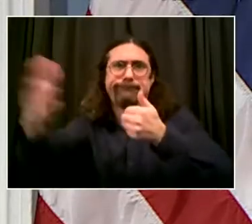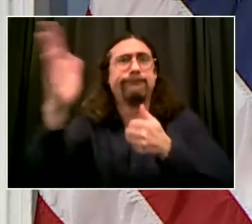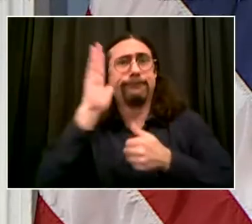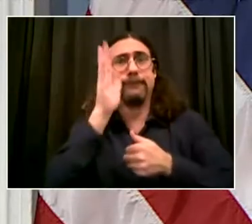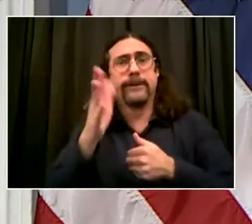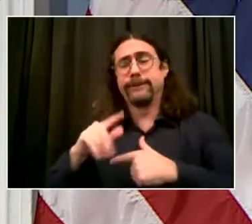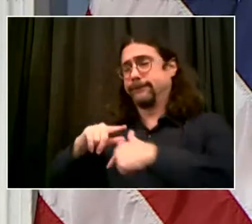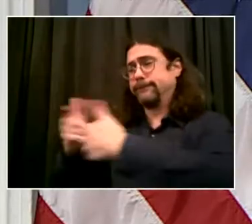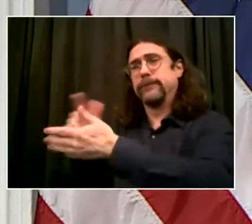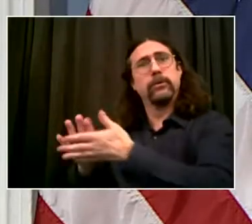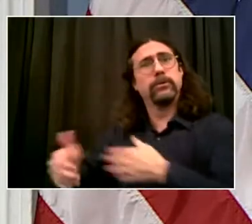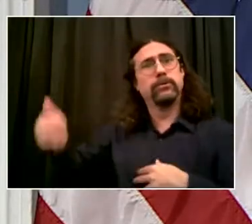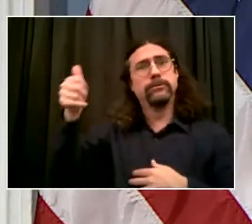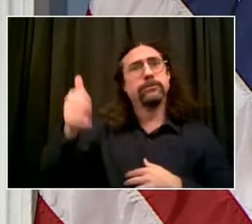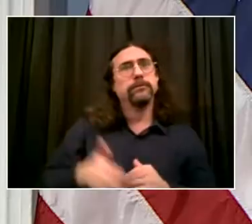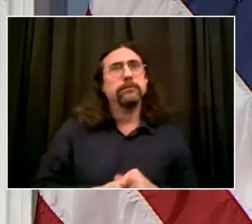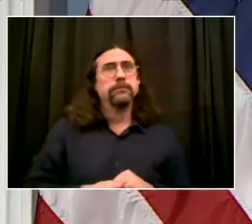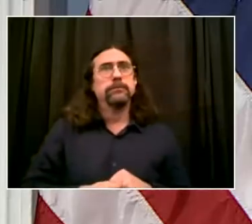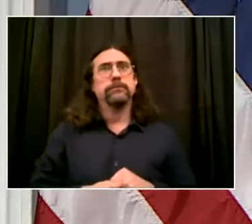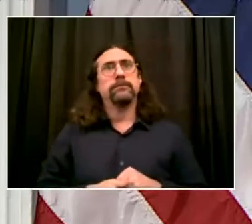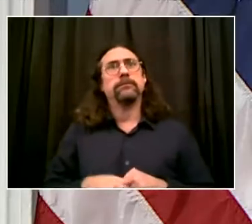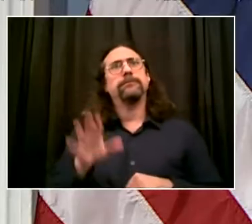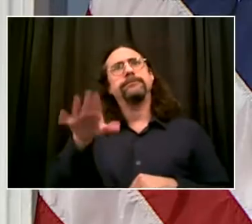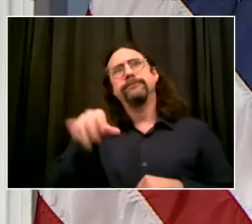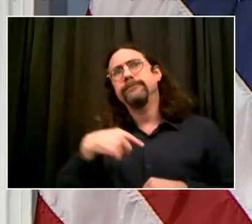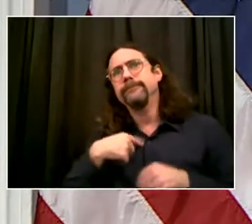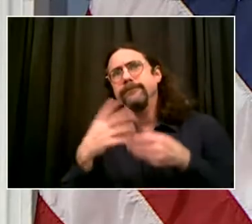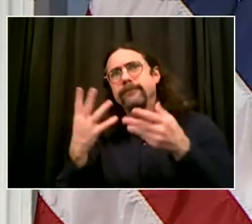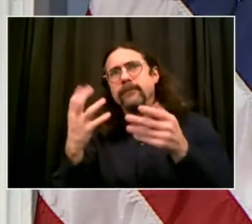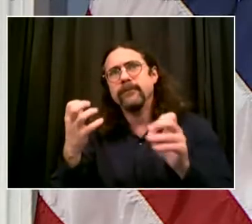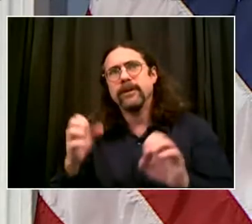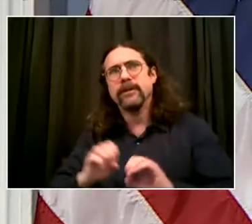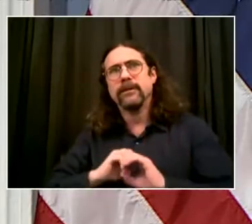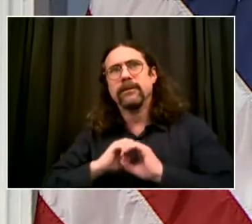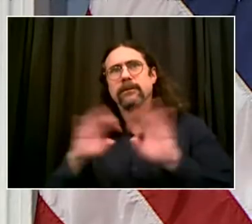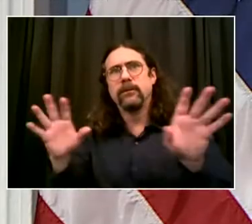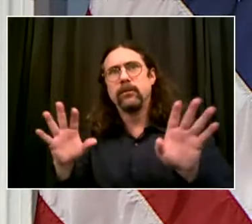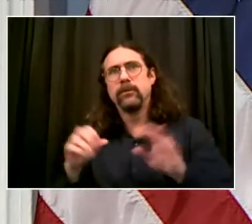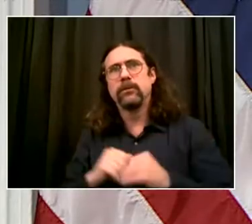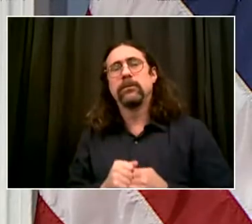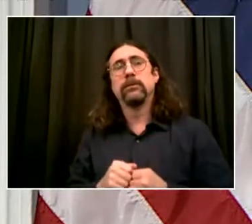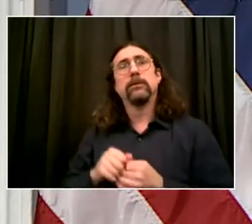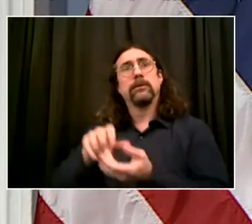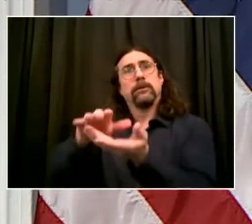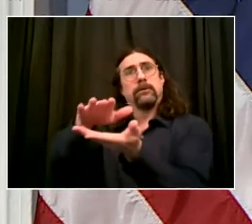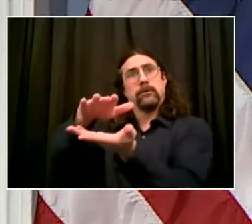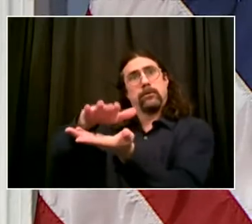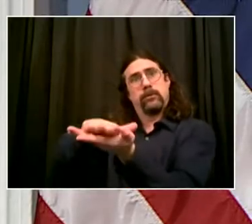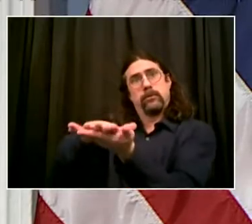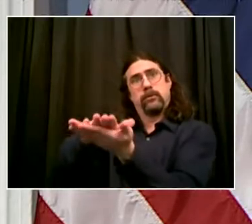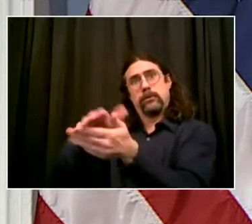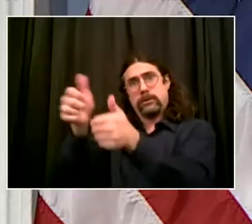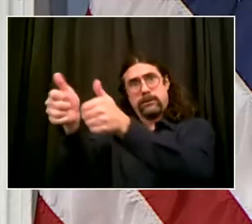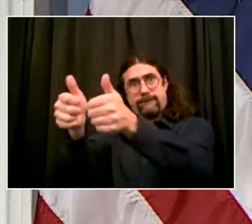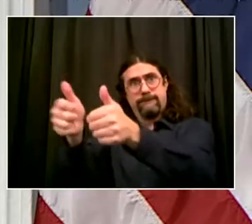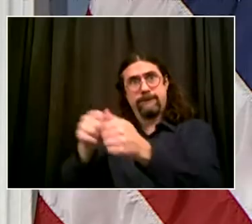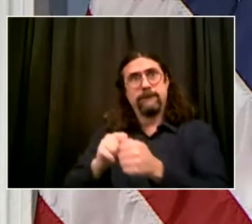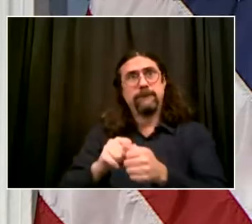WE WANT TO BE CLEAR, SCHOOLS S RIGHT NOW HAVE A GOOD IDEA OF WHETHER STUDENTS